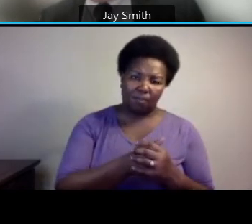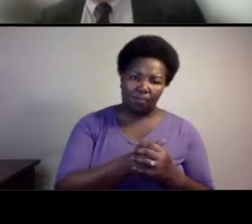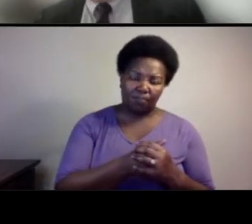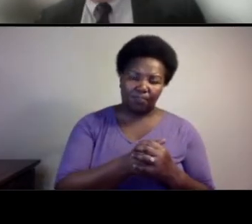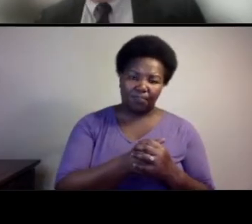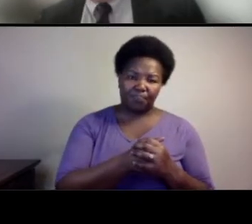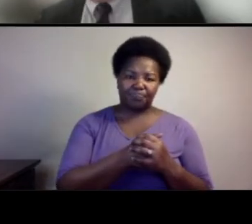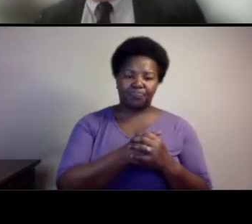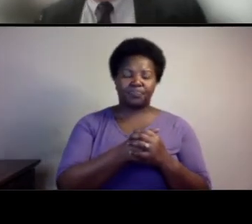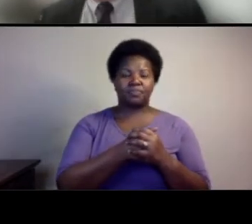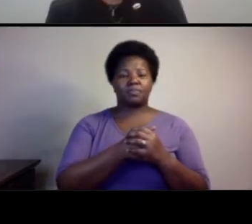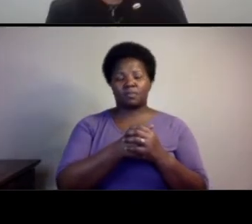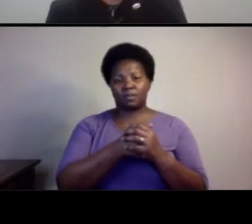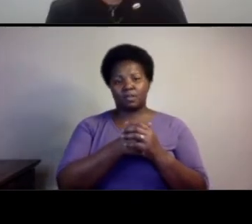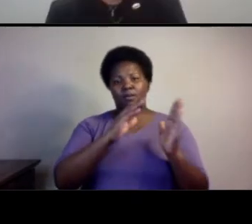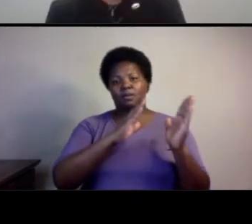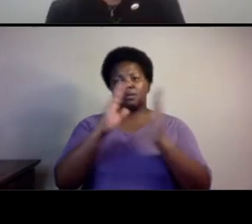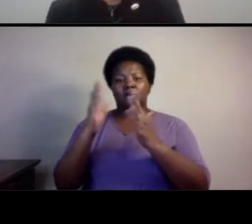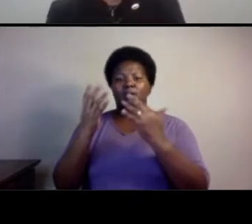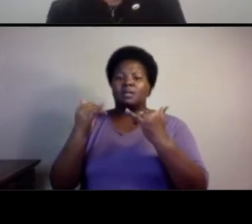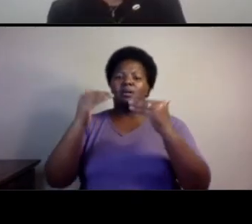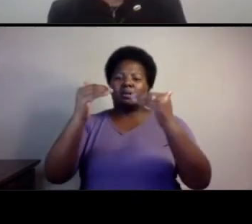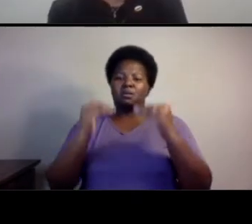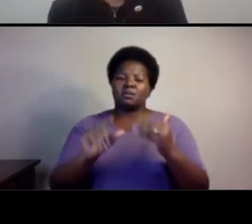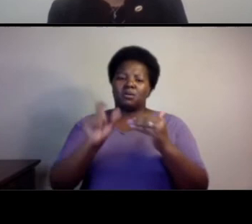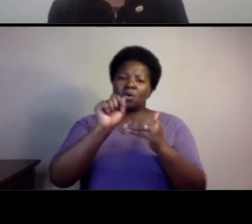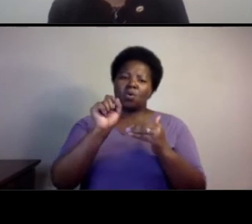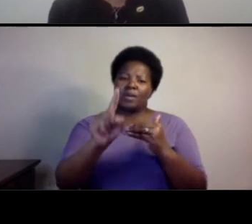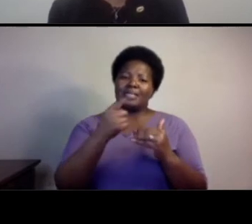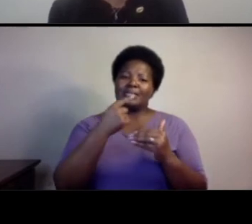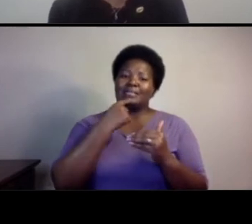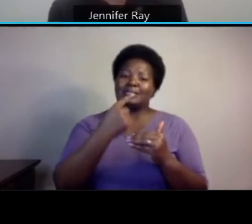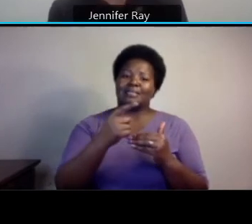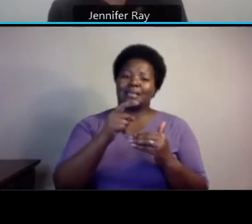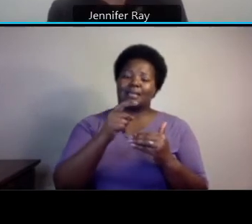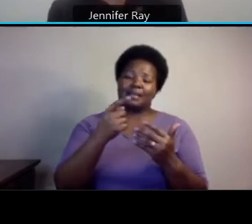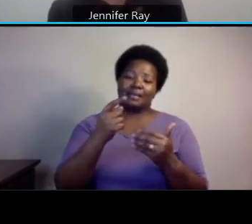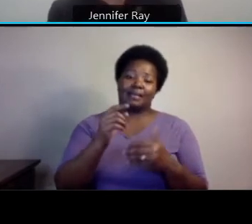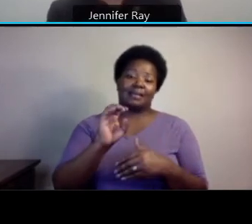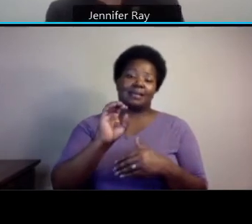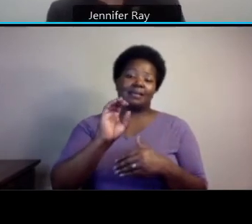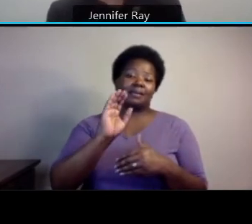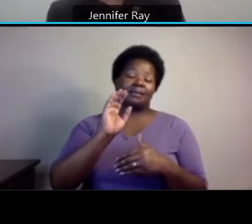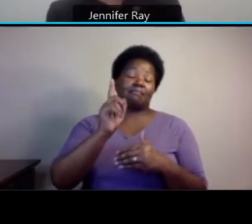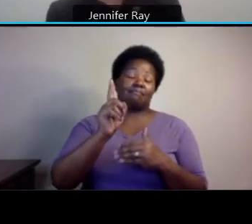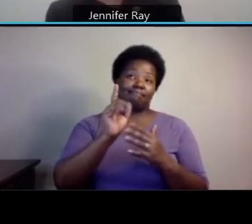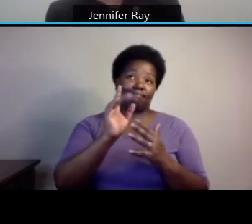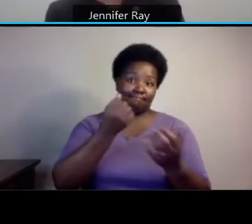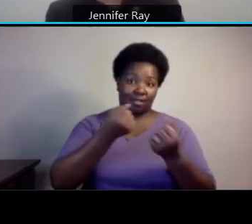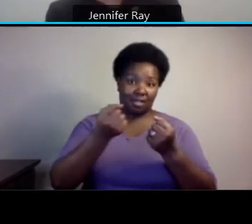the next one question has to do with enforcements for speeding and the traffic cameras